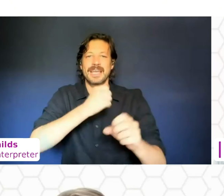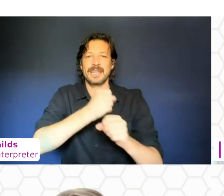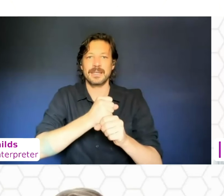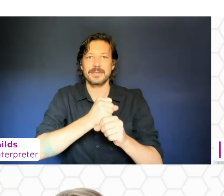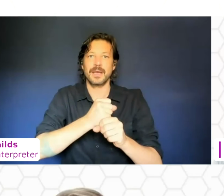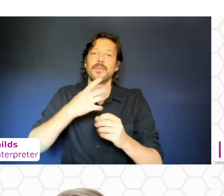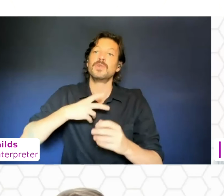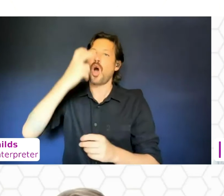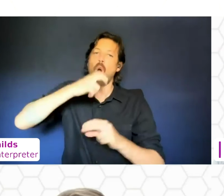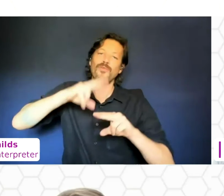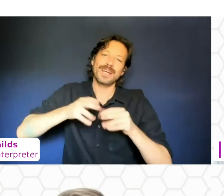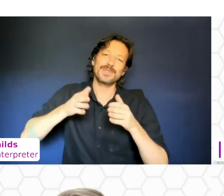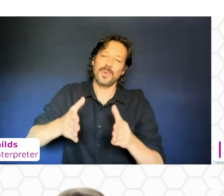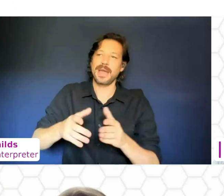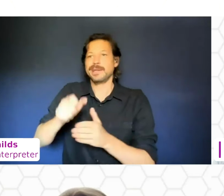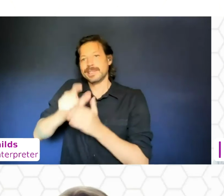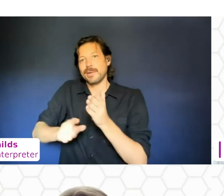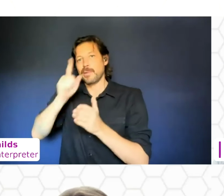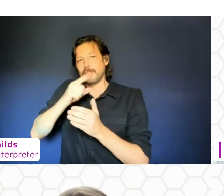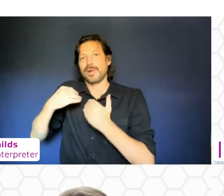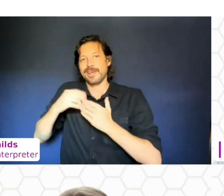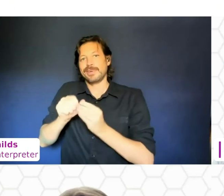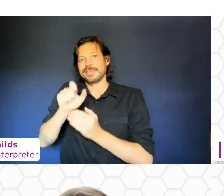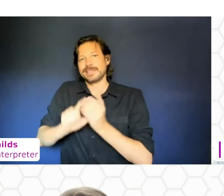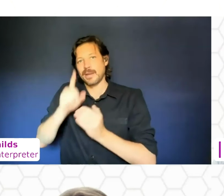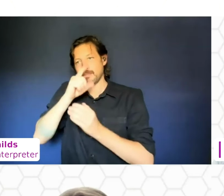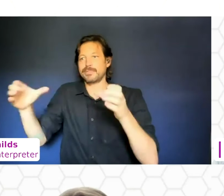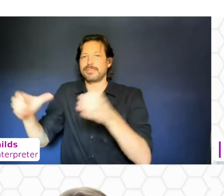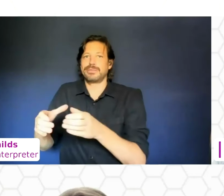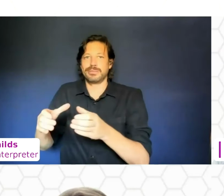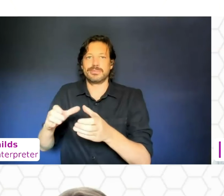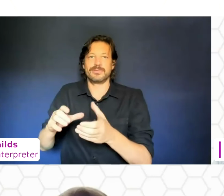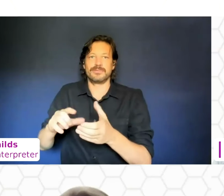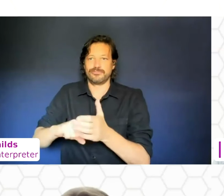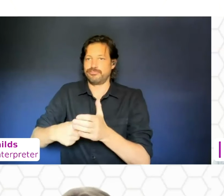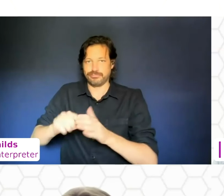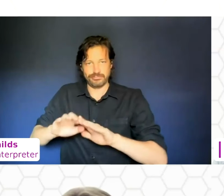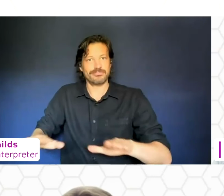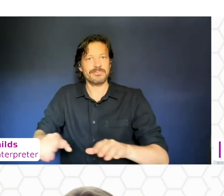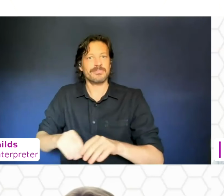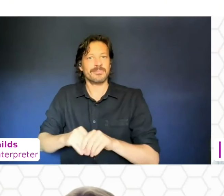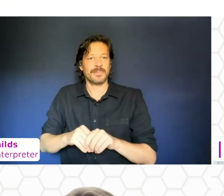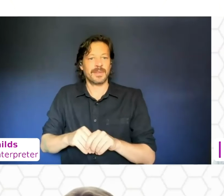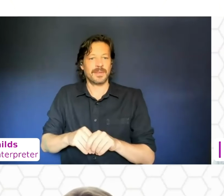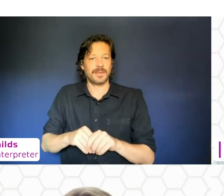lived with other people with disabilities and why should they have to not live with their partner